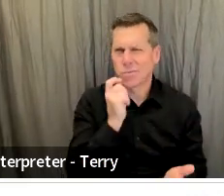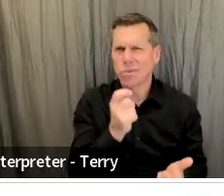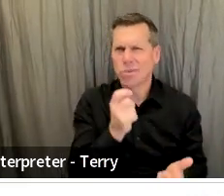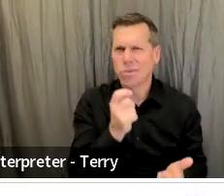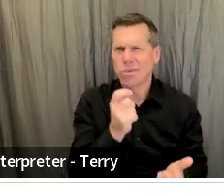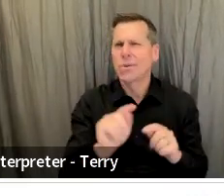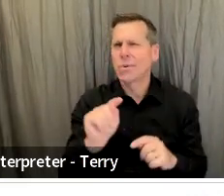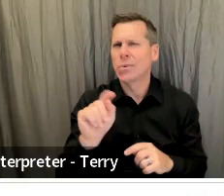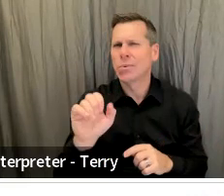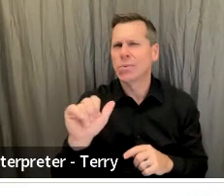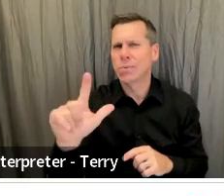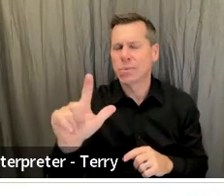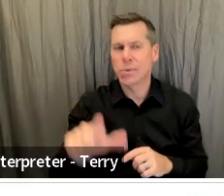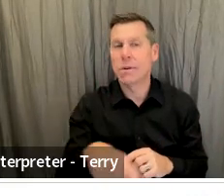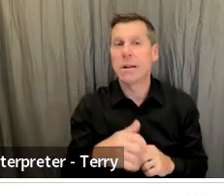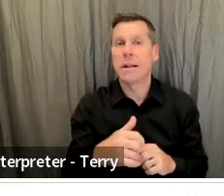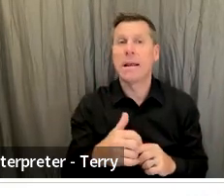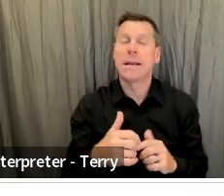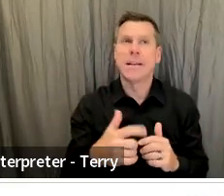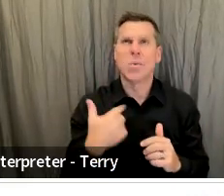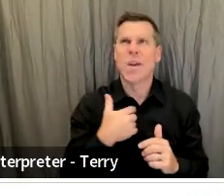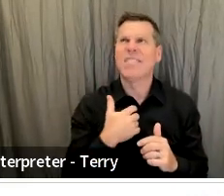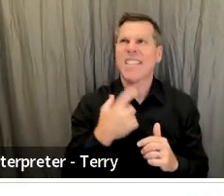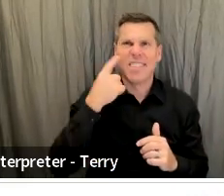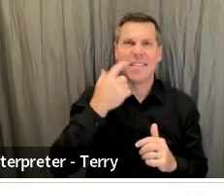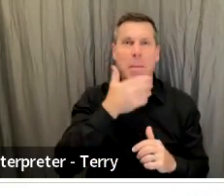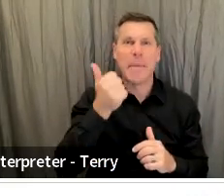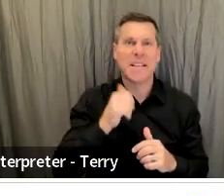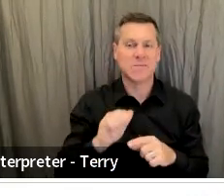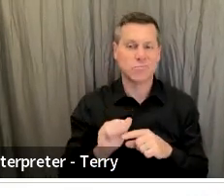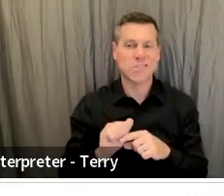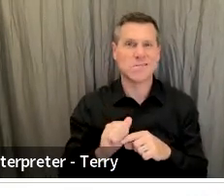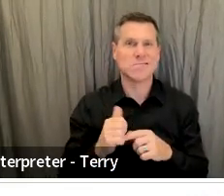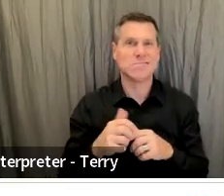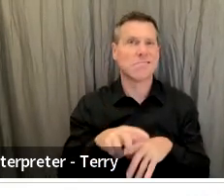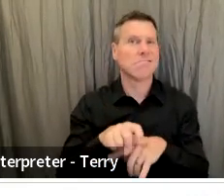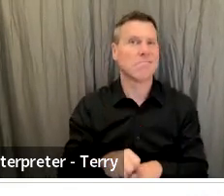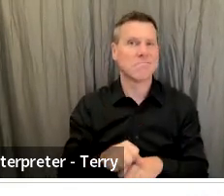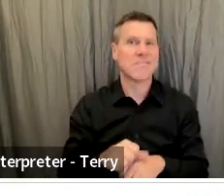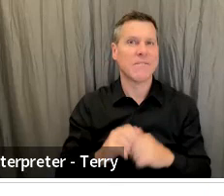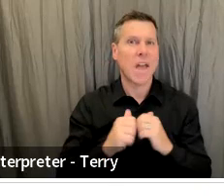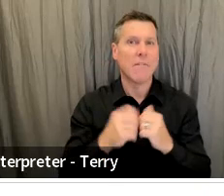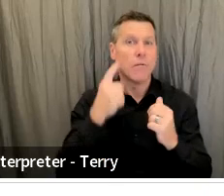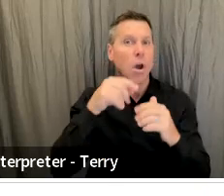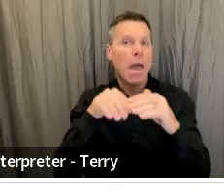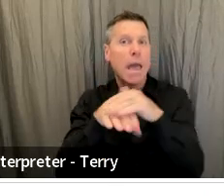we tried to follow our own, you know, best practices for accessibility. So nothing in here is on a PDF